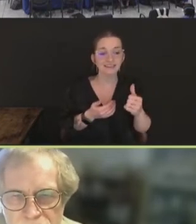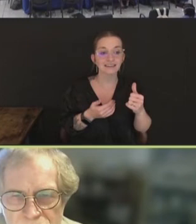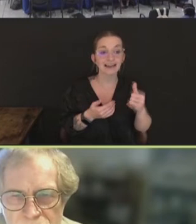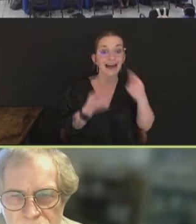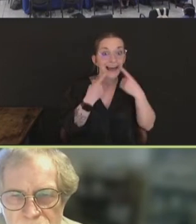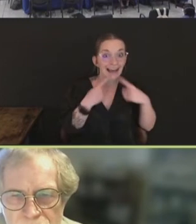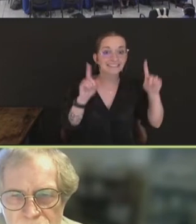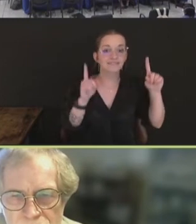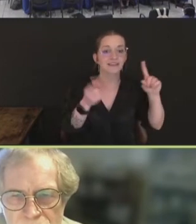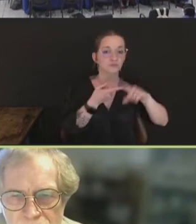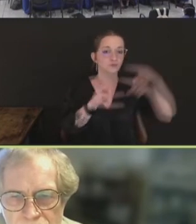Thank you.